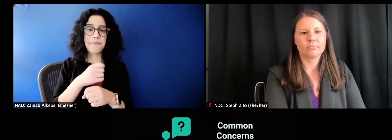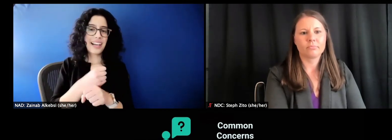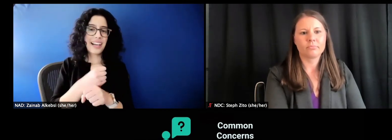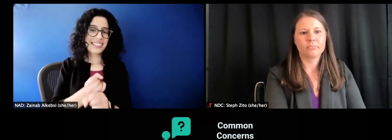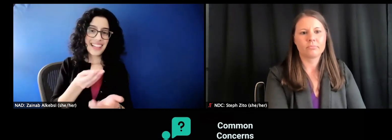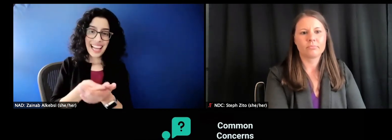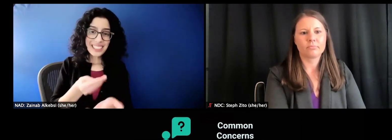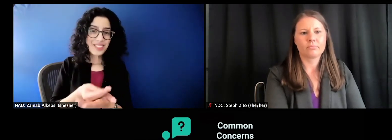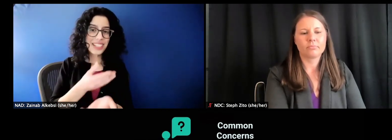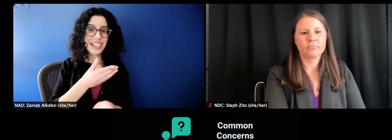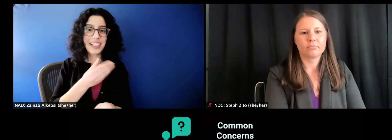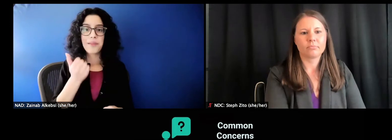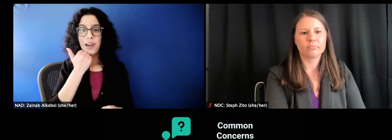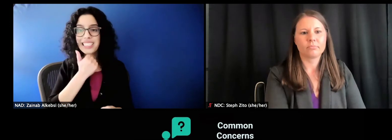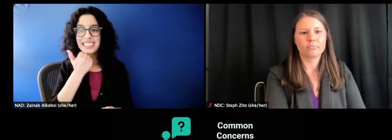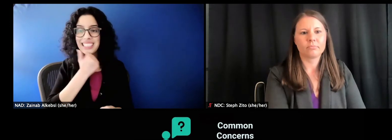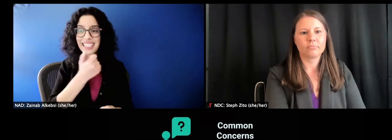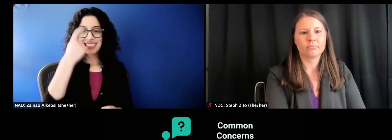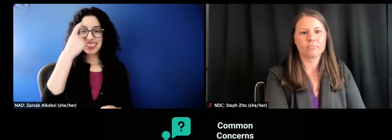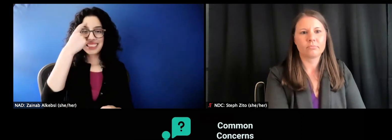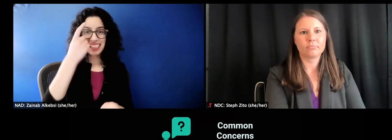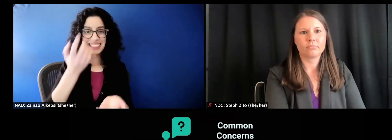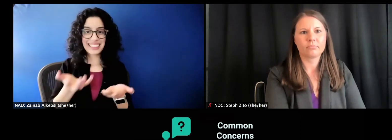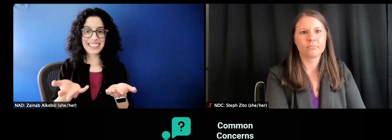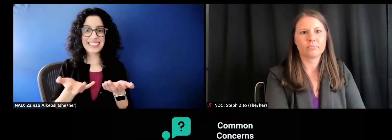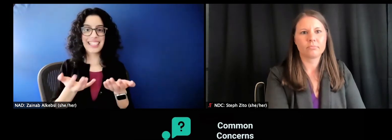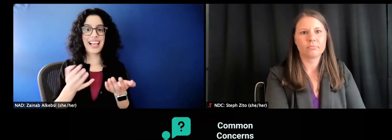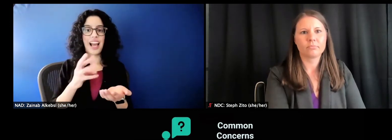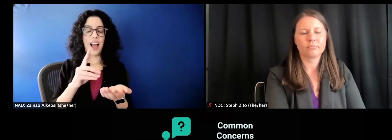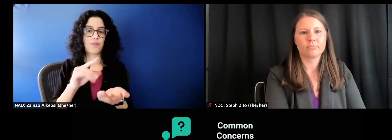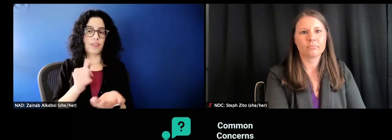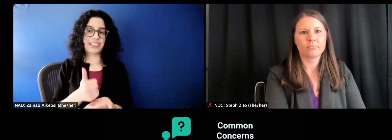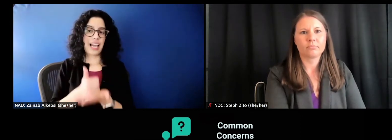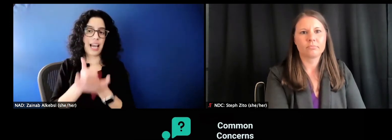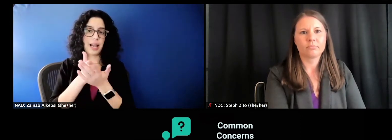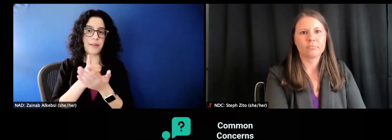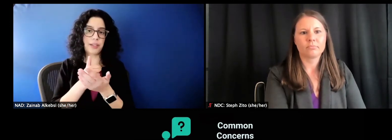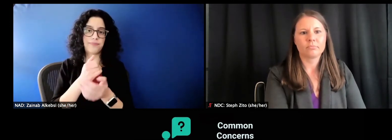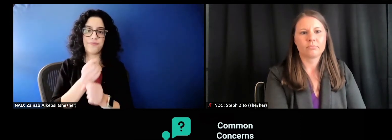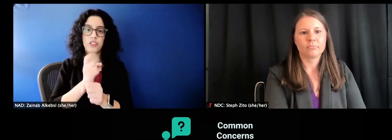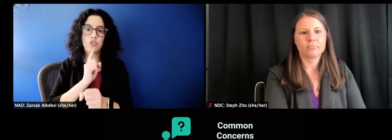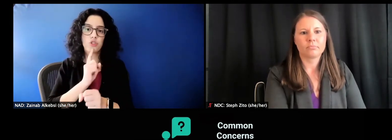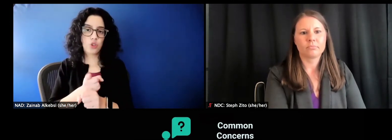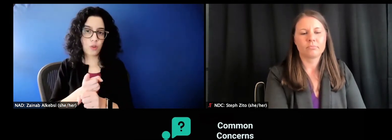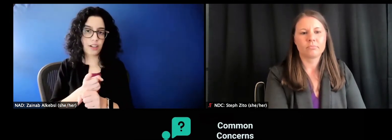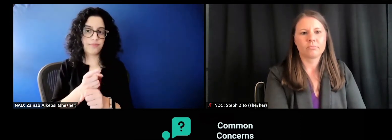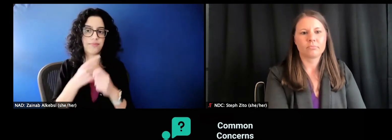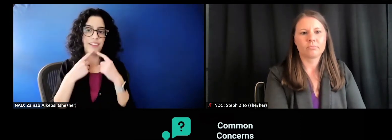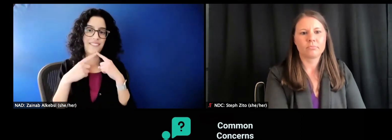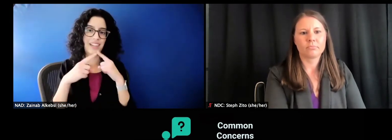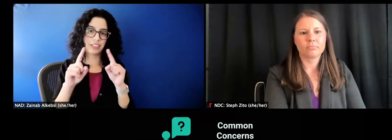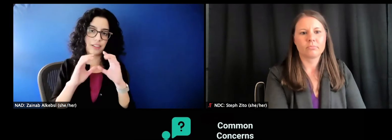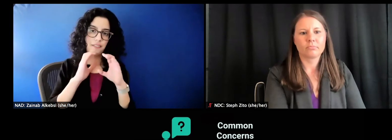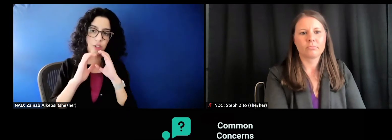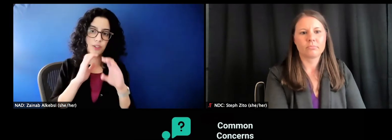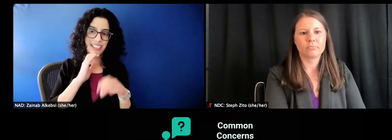It makes financial as well as practical sense and will help ensure effective communication.